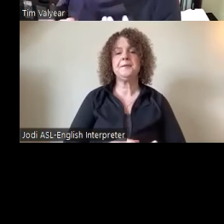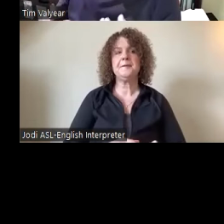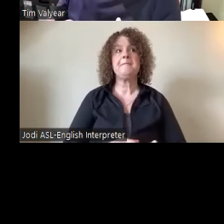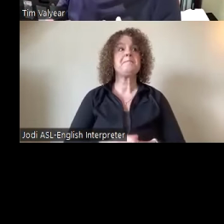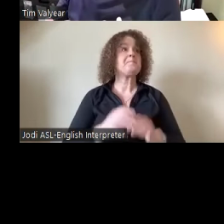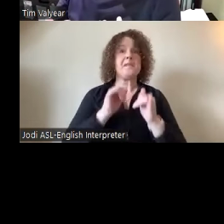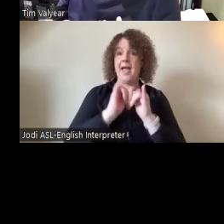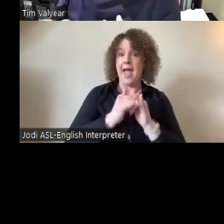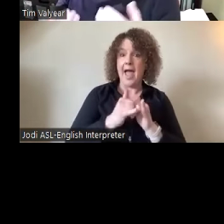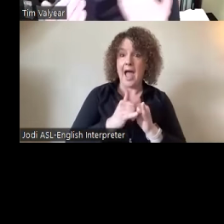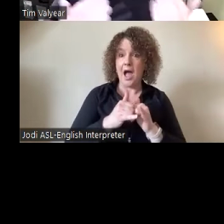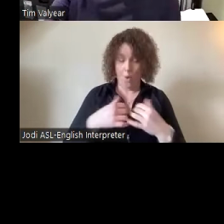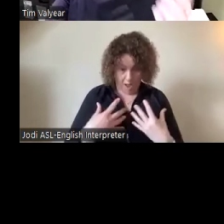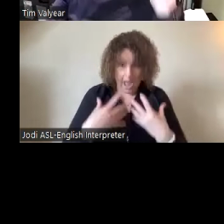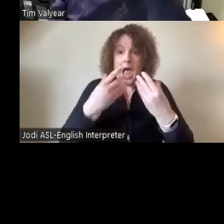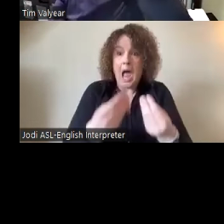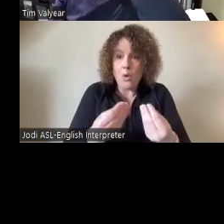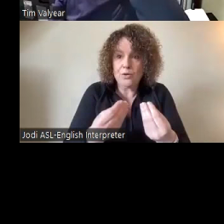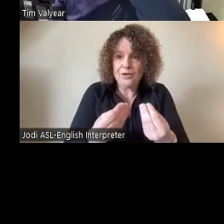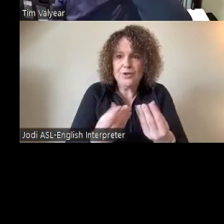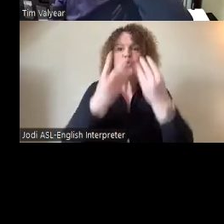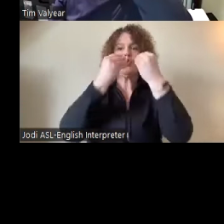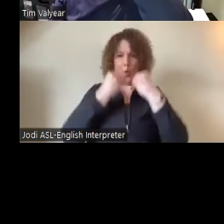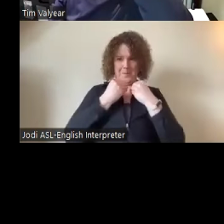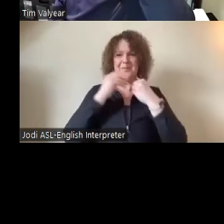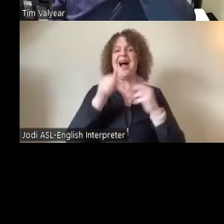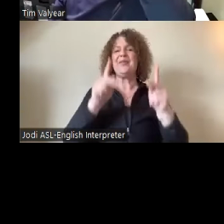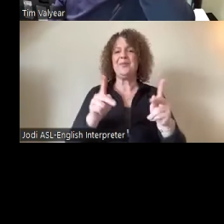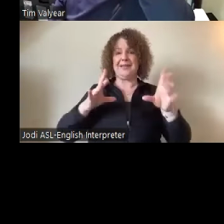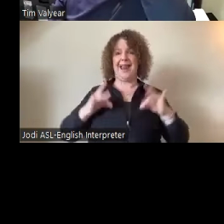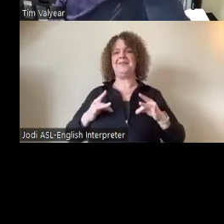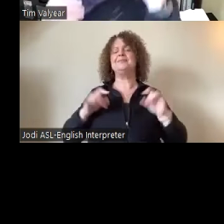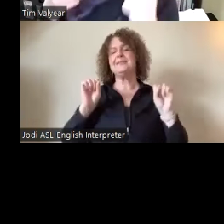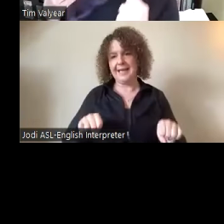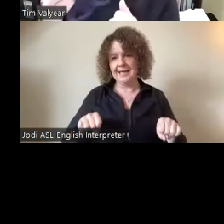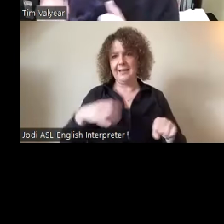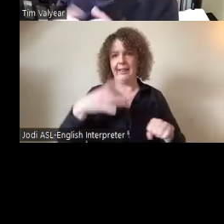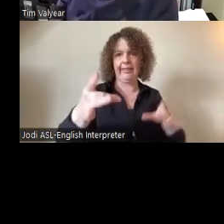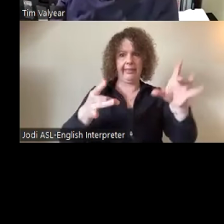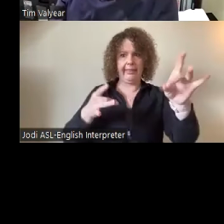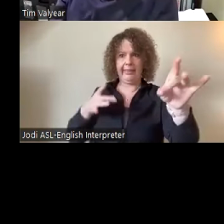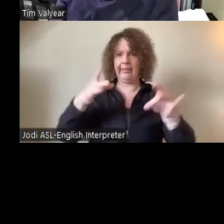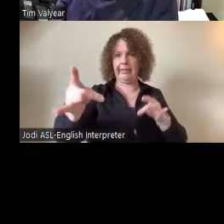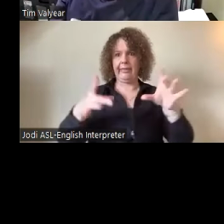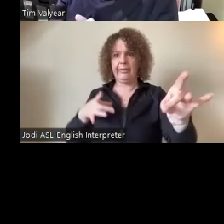the airborne transmission, any of those things can allow it to transmit to another individual. How it gets out